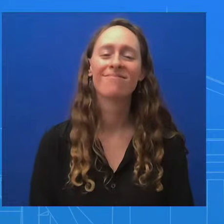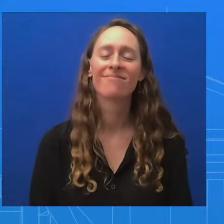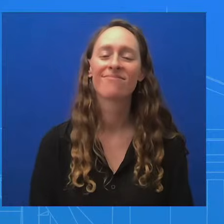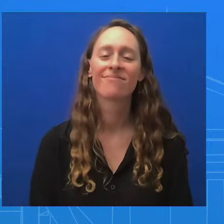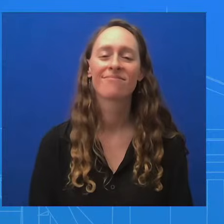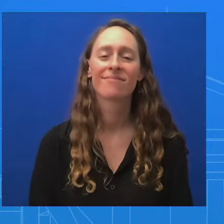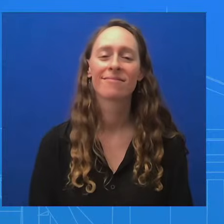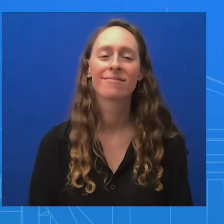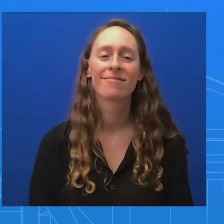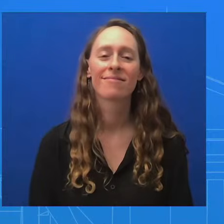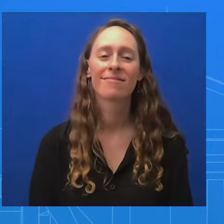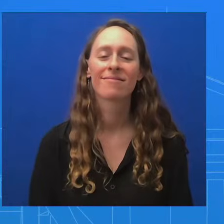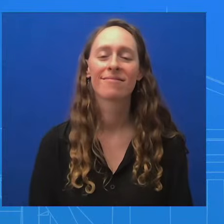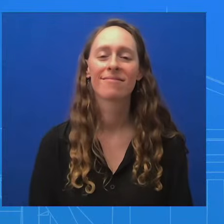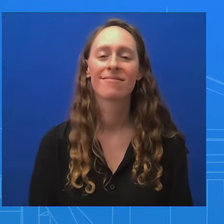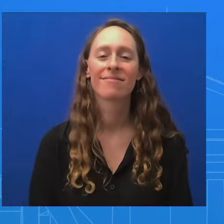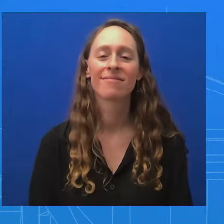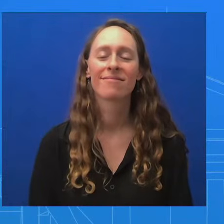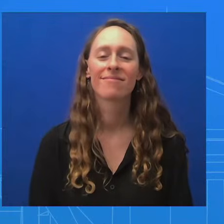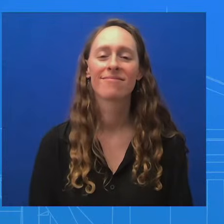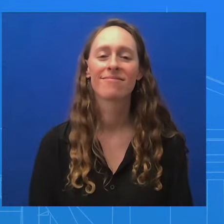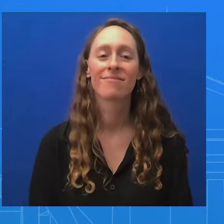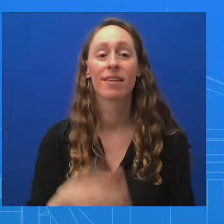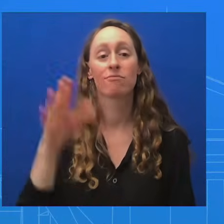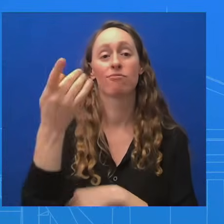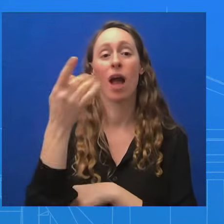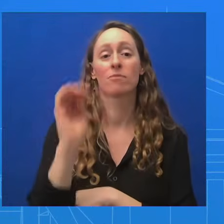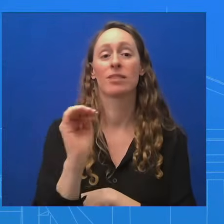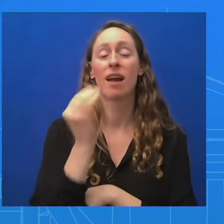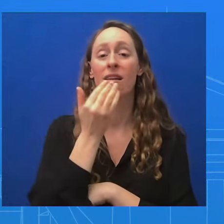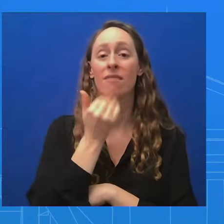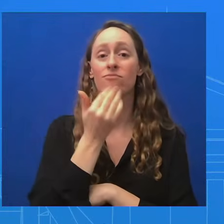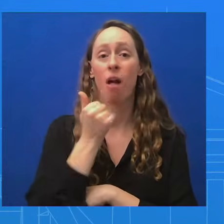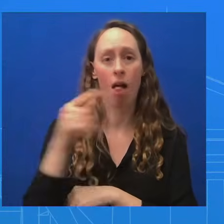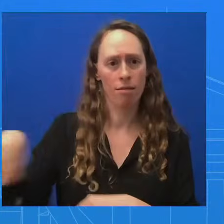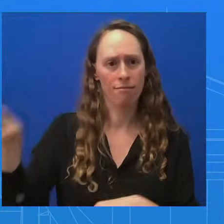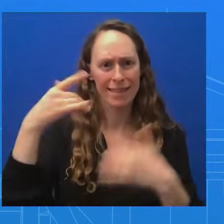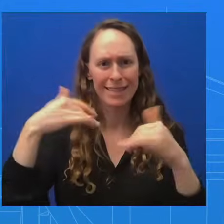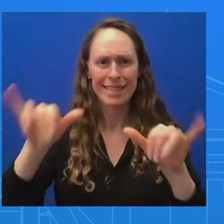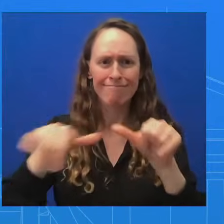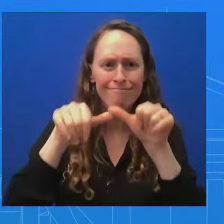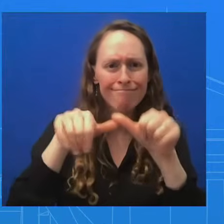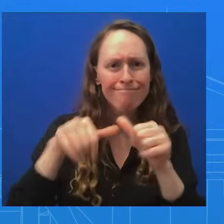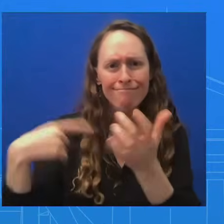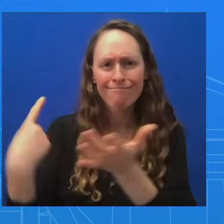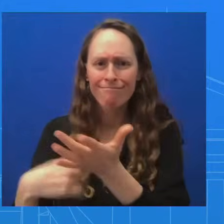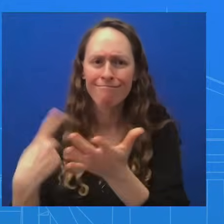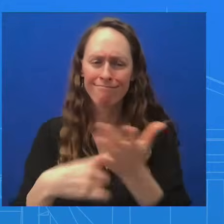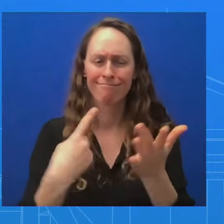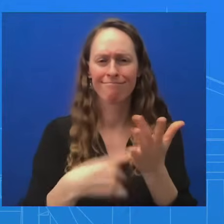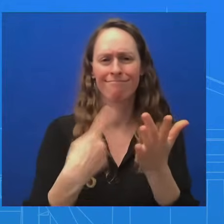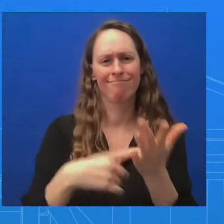And I just -- I want to protect the private nature of the conversation. But -- but Jake also made sure that they were aware